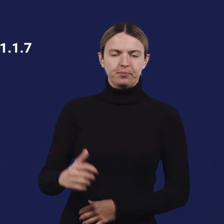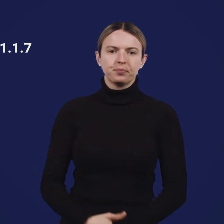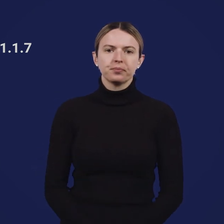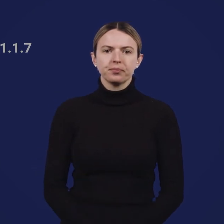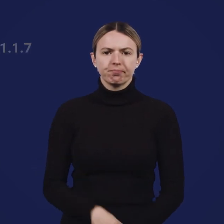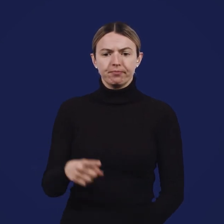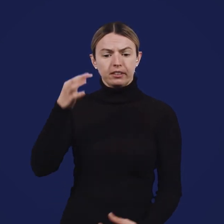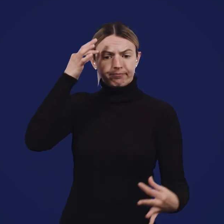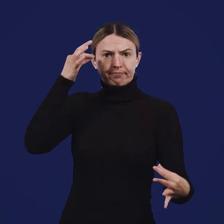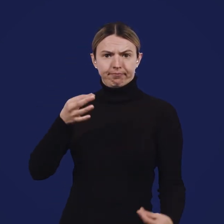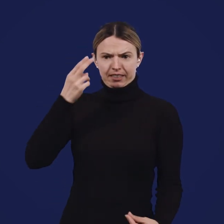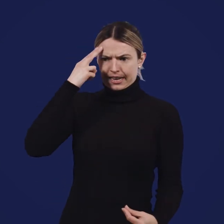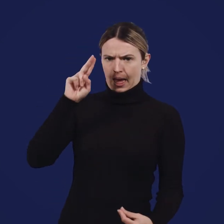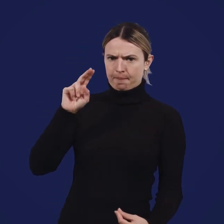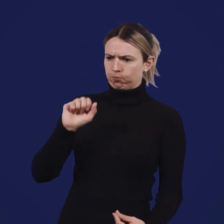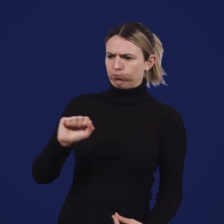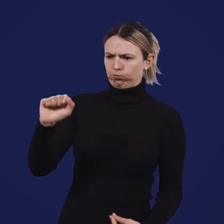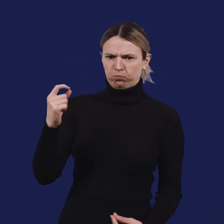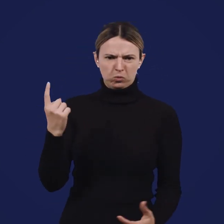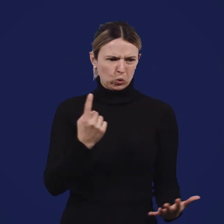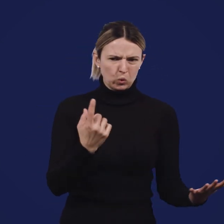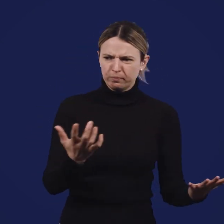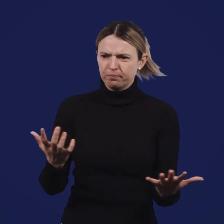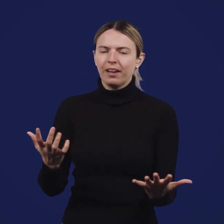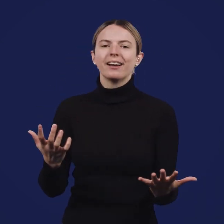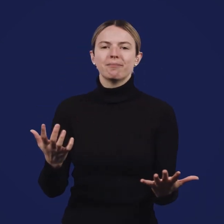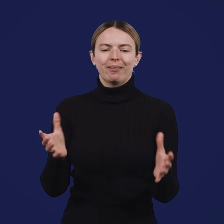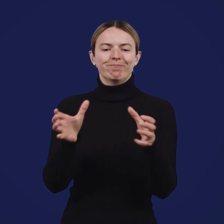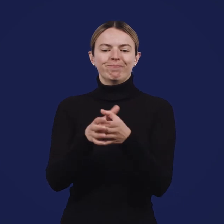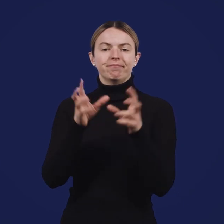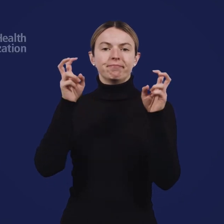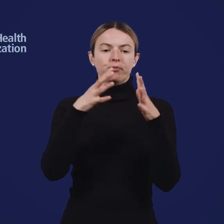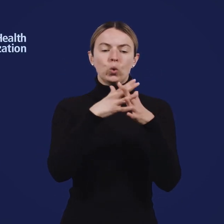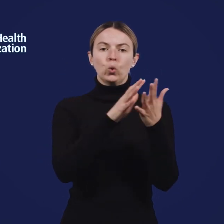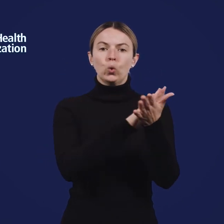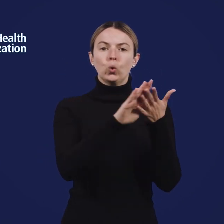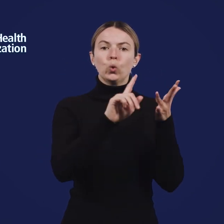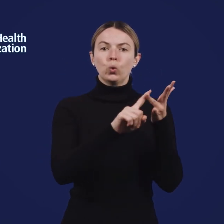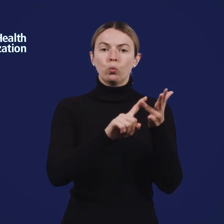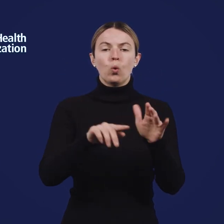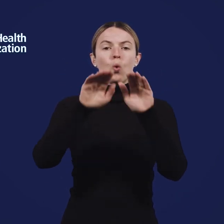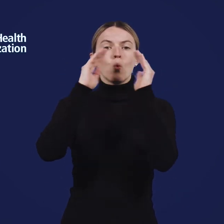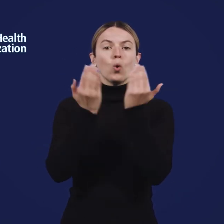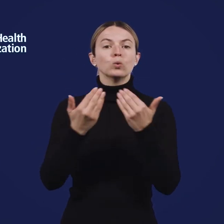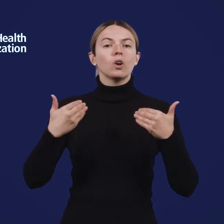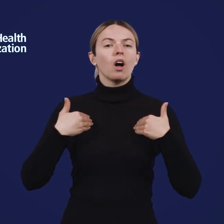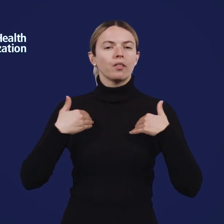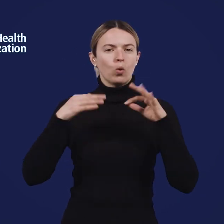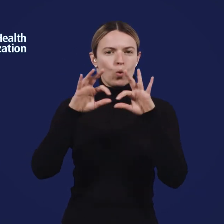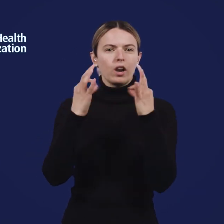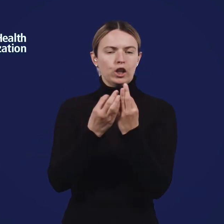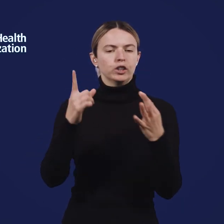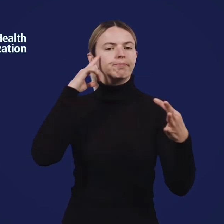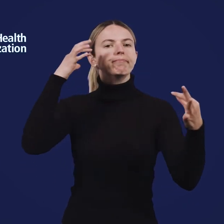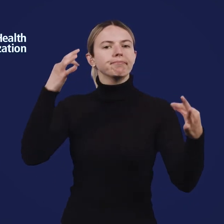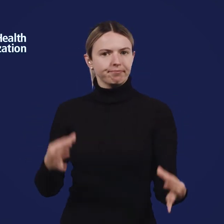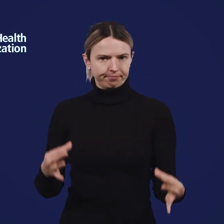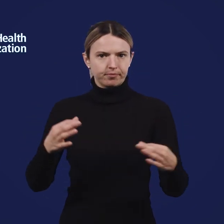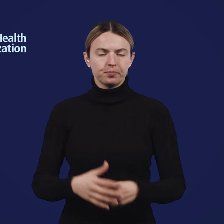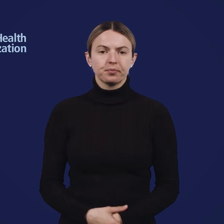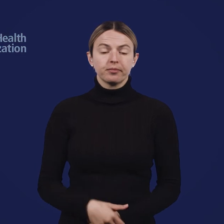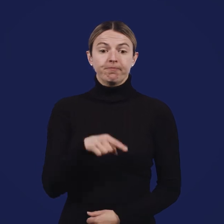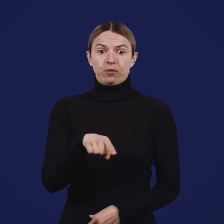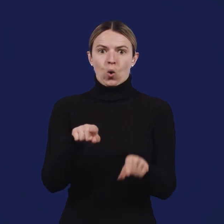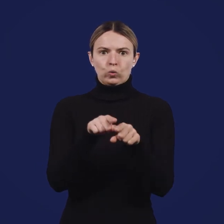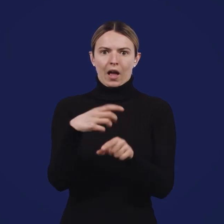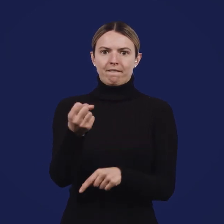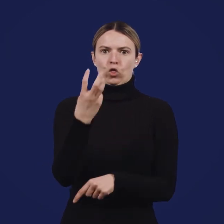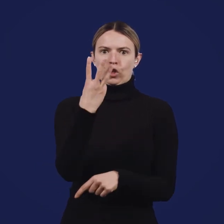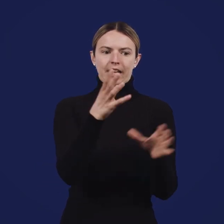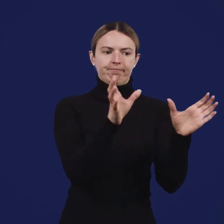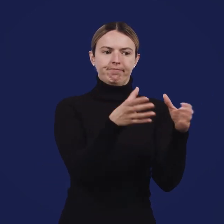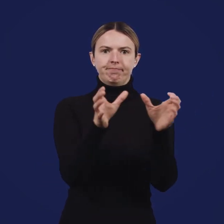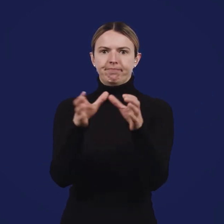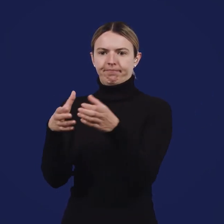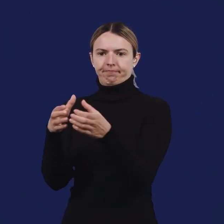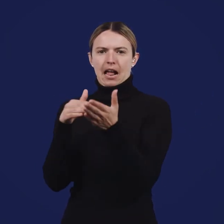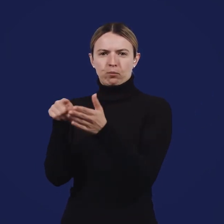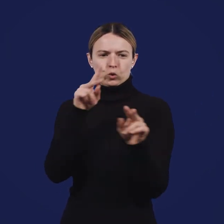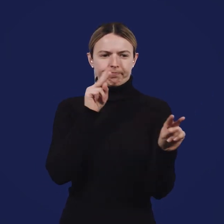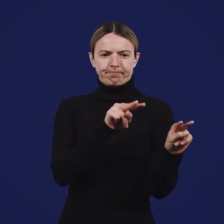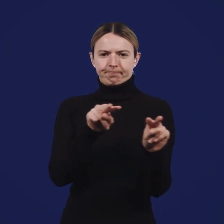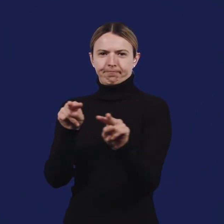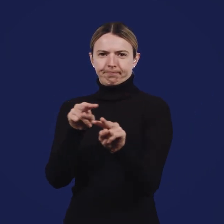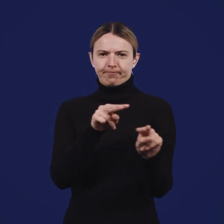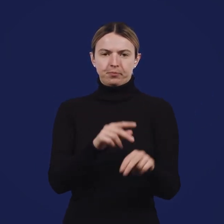The World Health Organisation (WHO) decided on the names of each variant and has also classified the current variants into three categories.